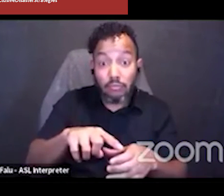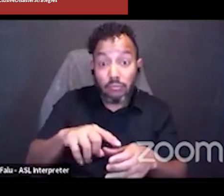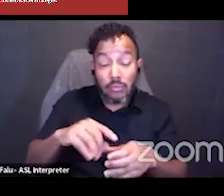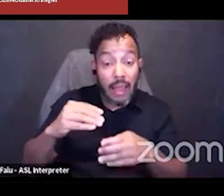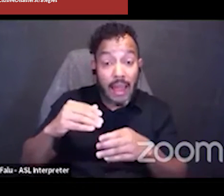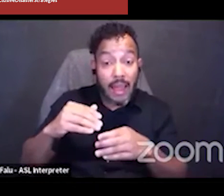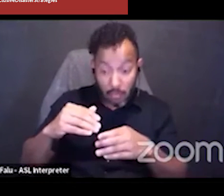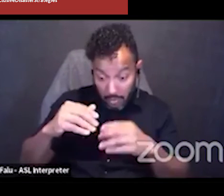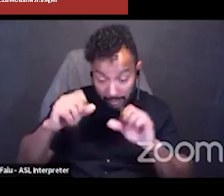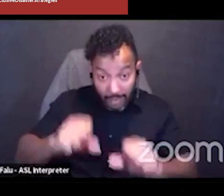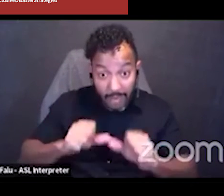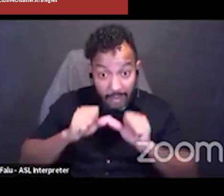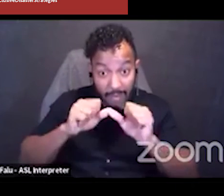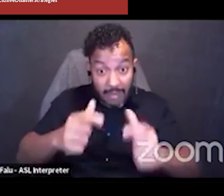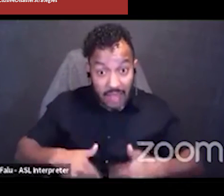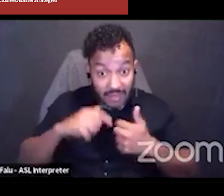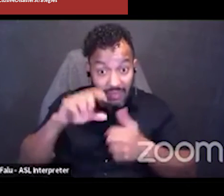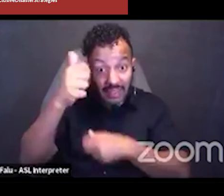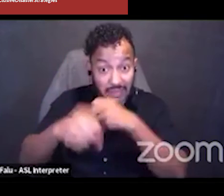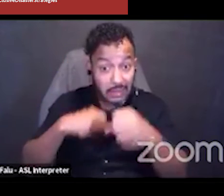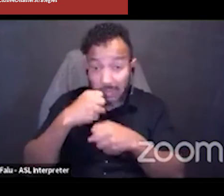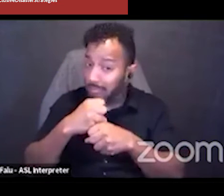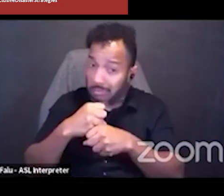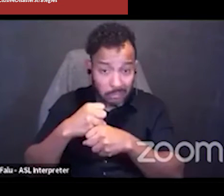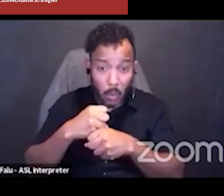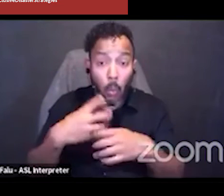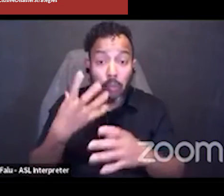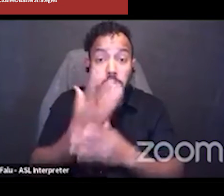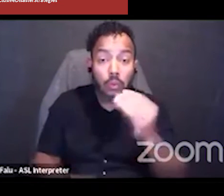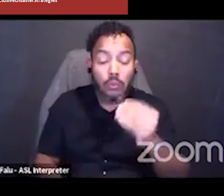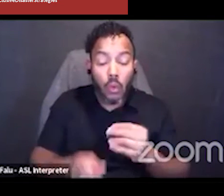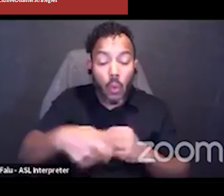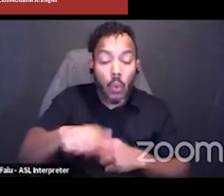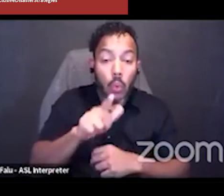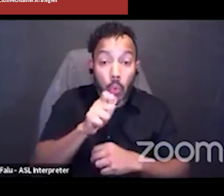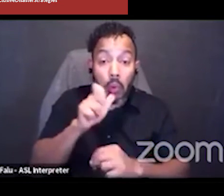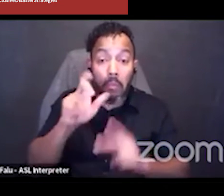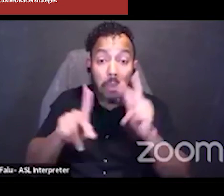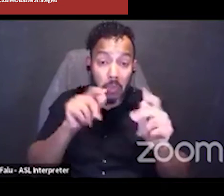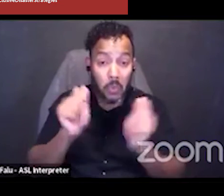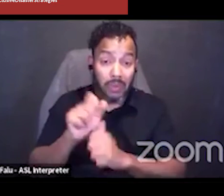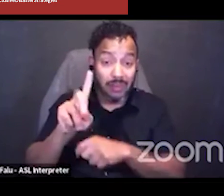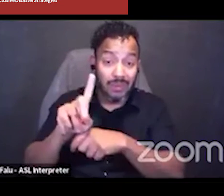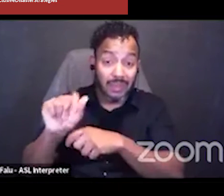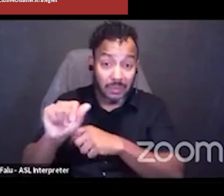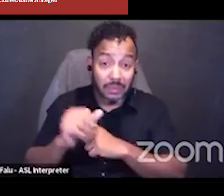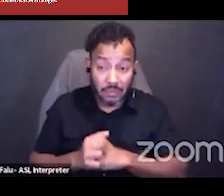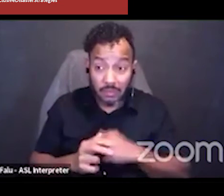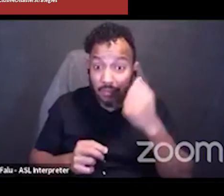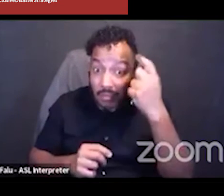If you looked at the statistics, we all know that the aging population is out growing the